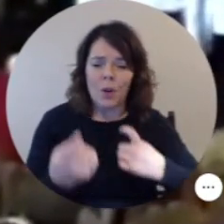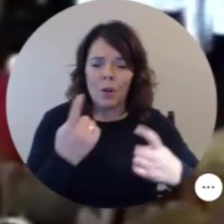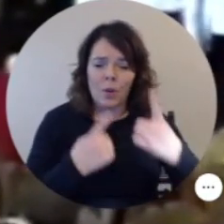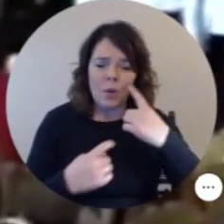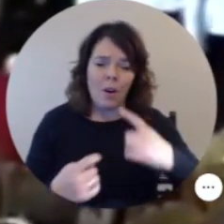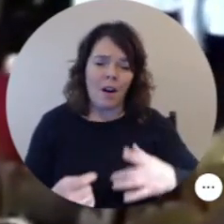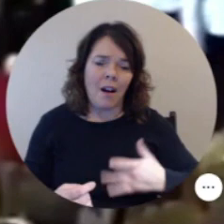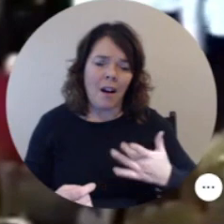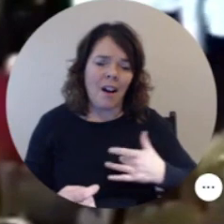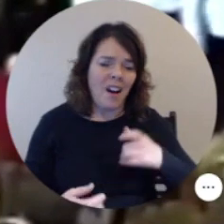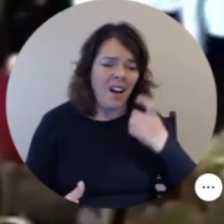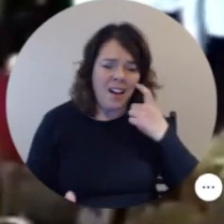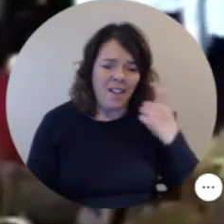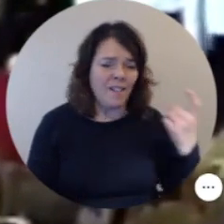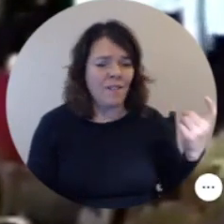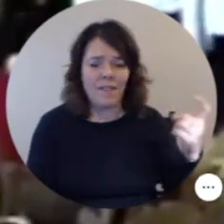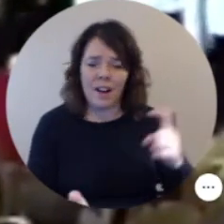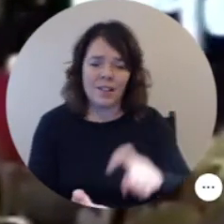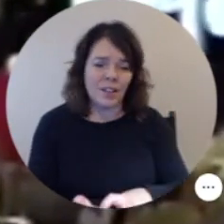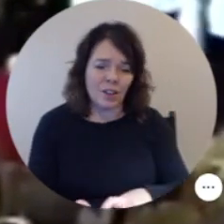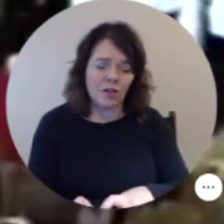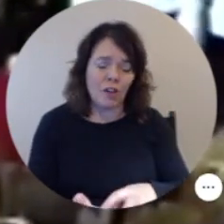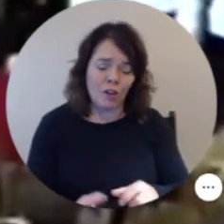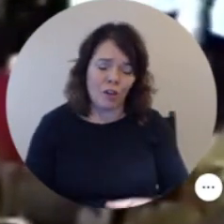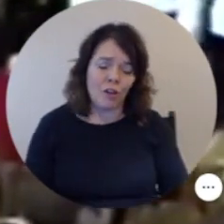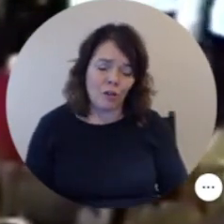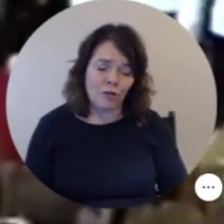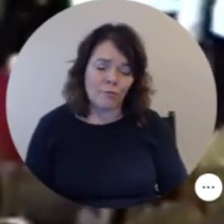Crying and unheard